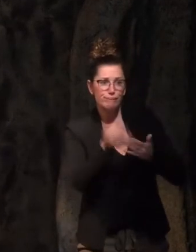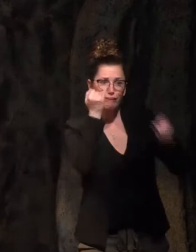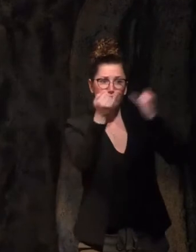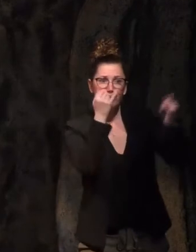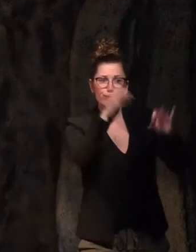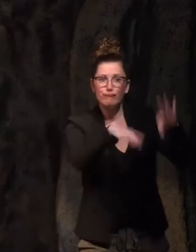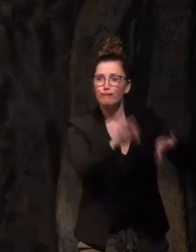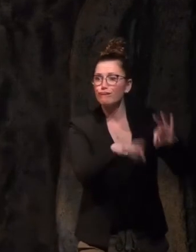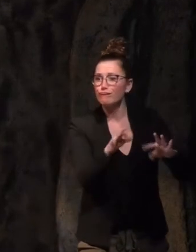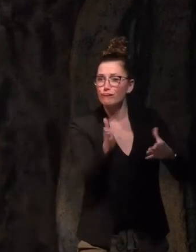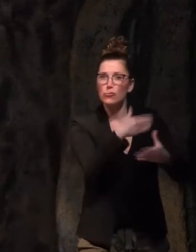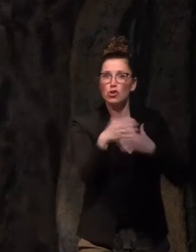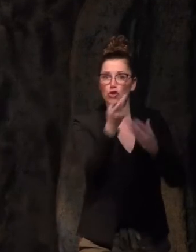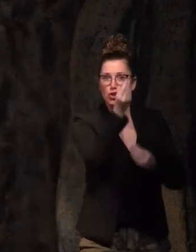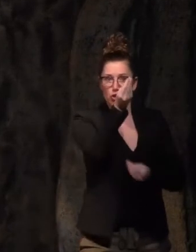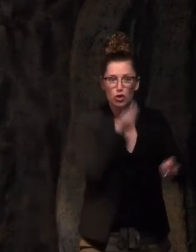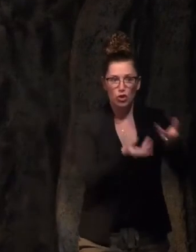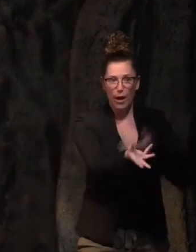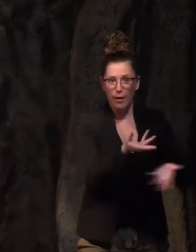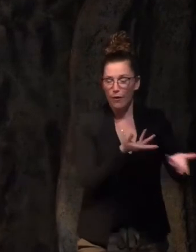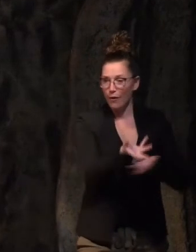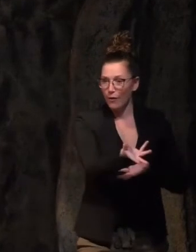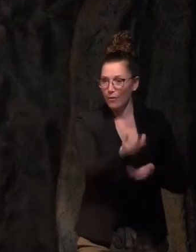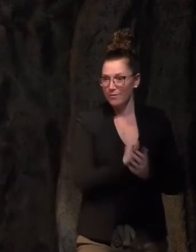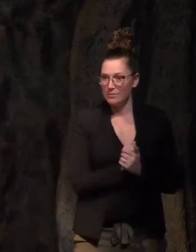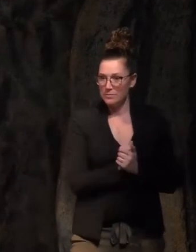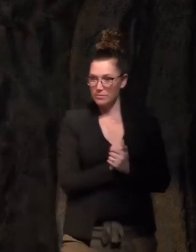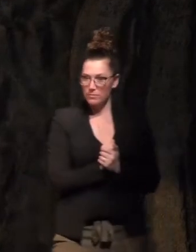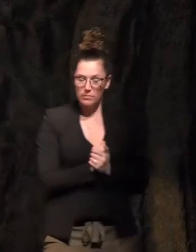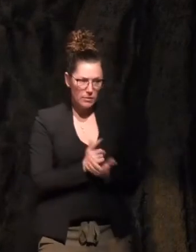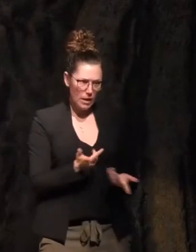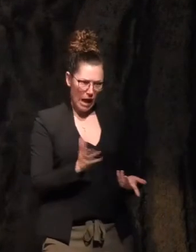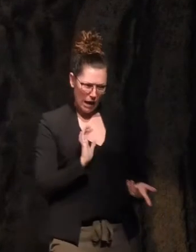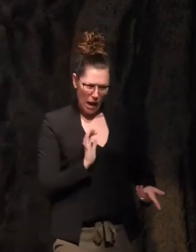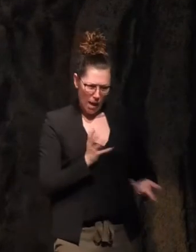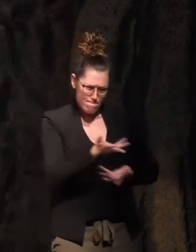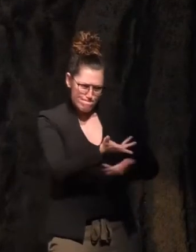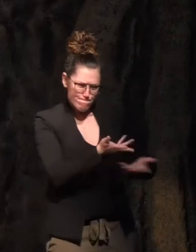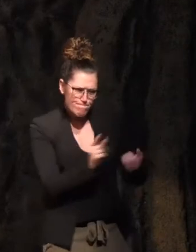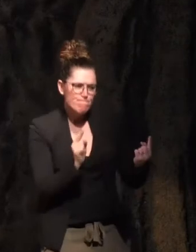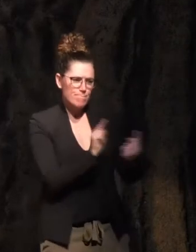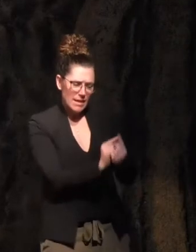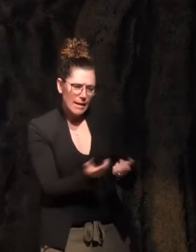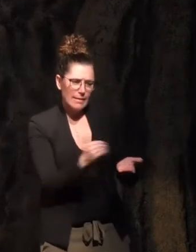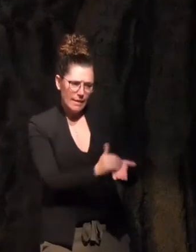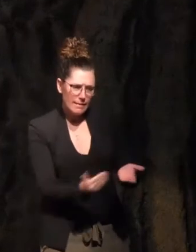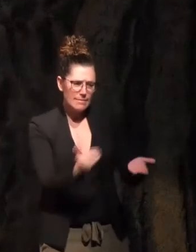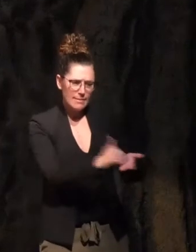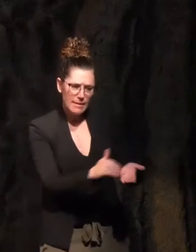and my confidence in what might be possible for me and for all of us grew. We started making things together and organizing